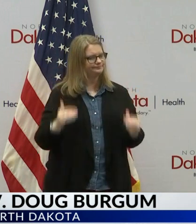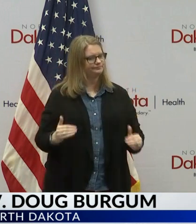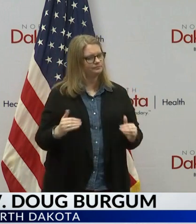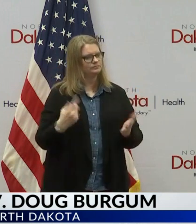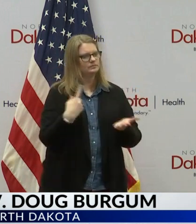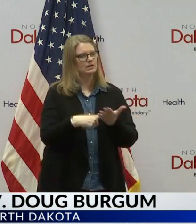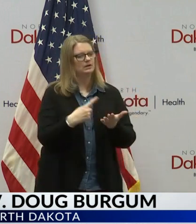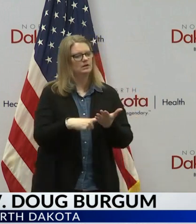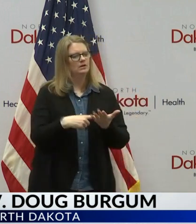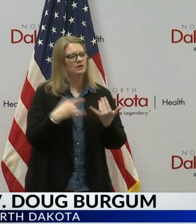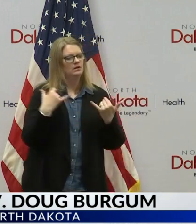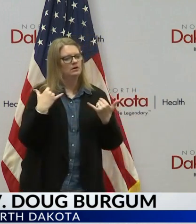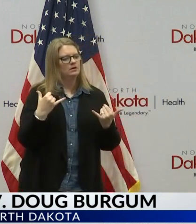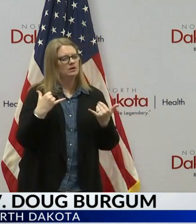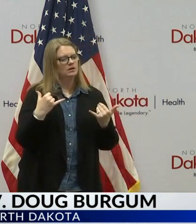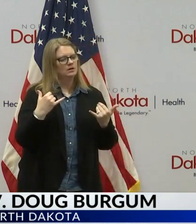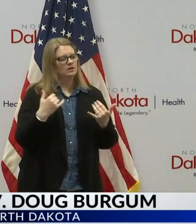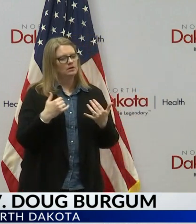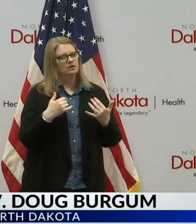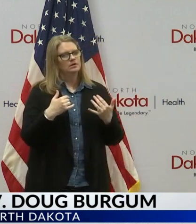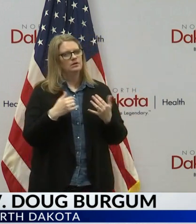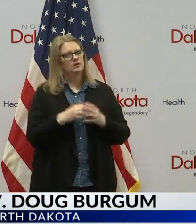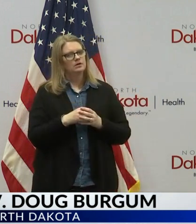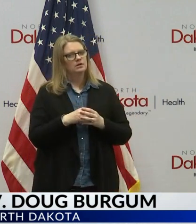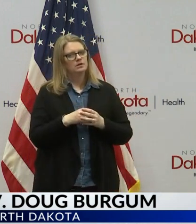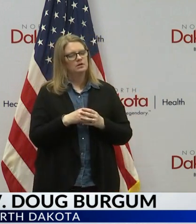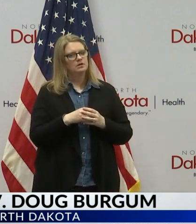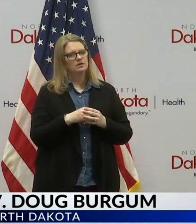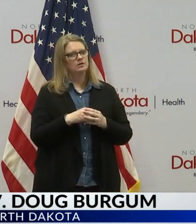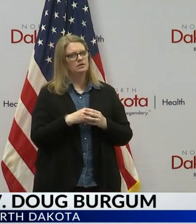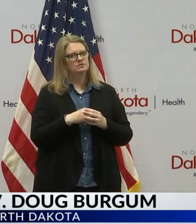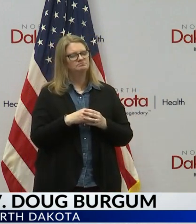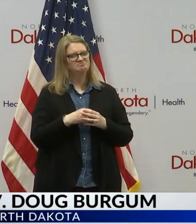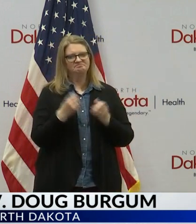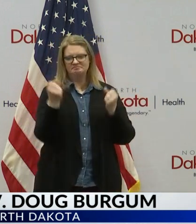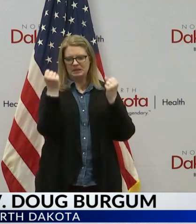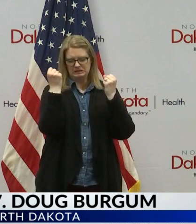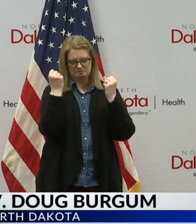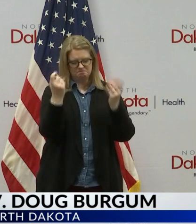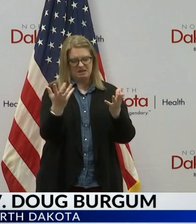BUSINESS, YOU FILE YOUR CLAIM ON LINE AT WORK FORCE SAFETY.COM.